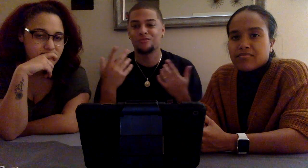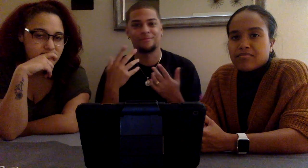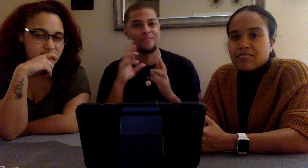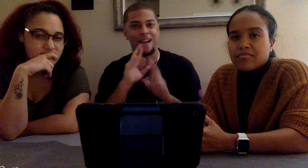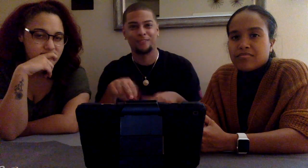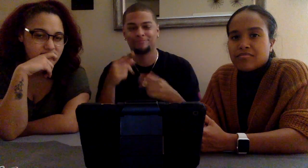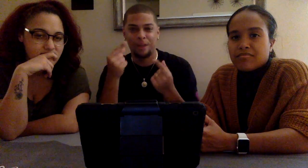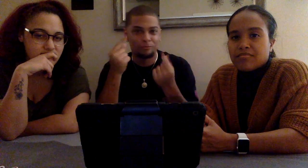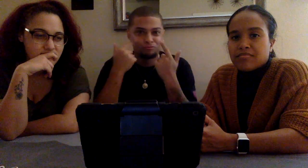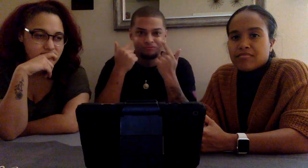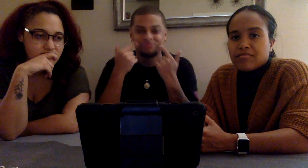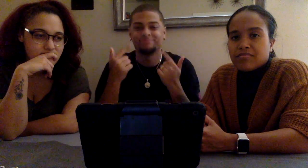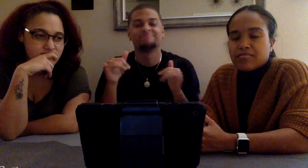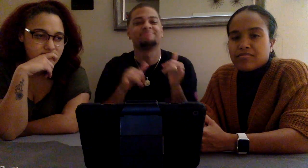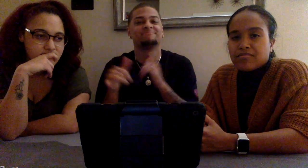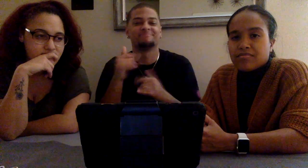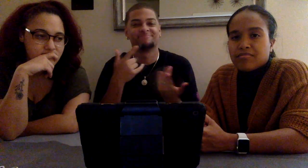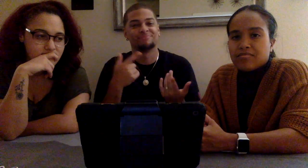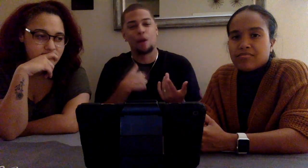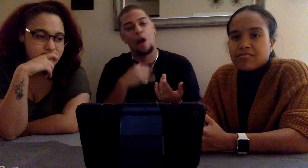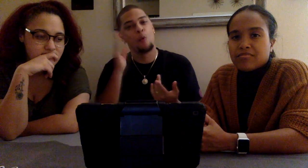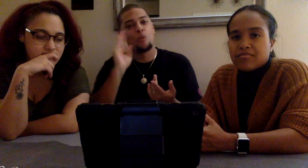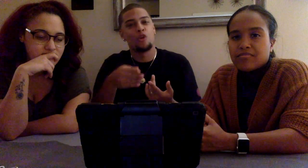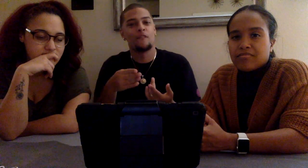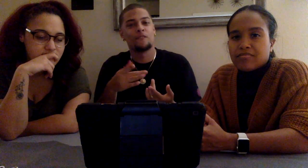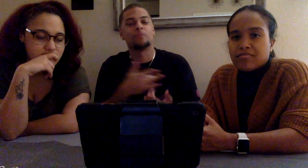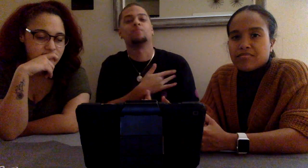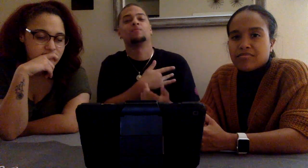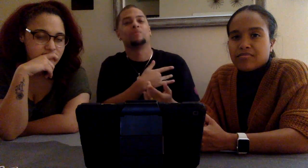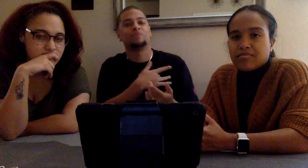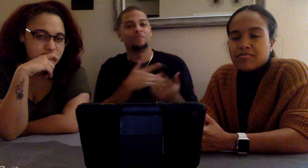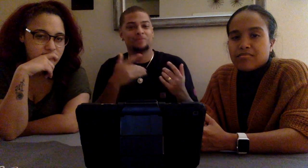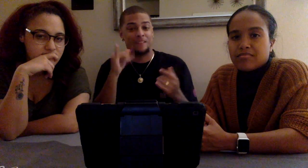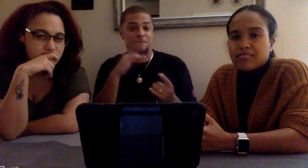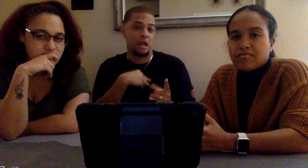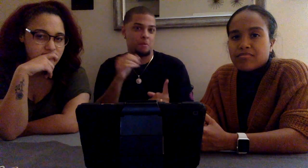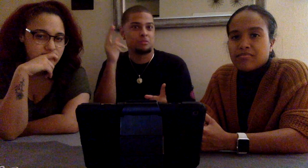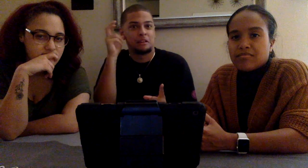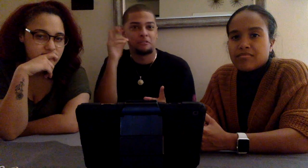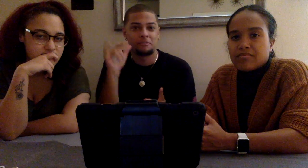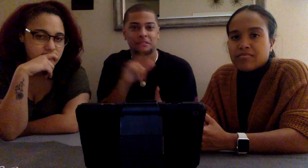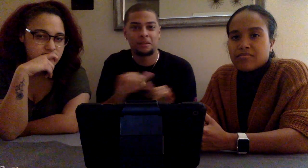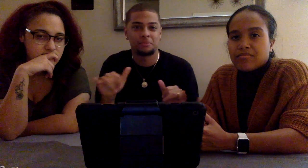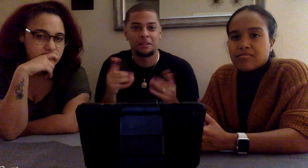She was crying. I would've felt heart-touching if I was able to hear.